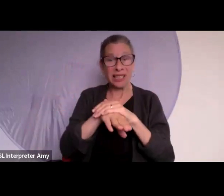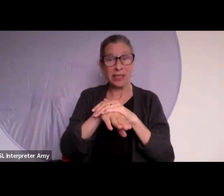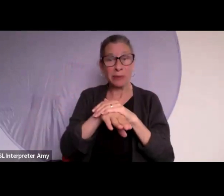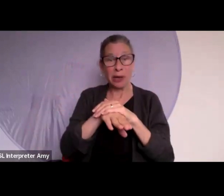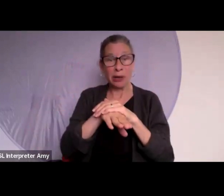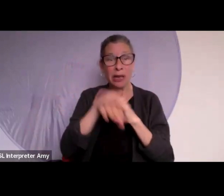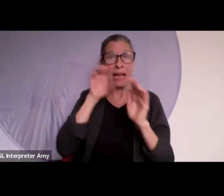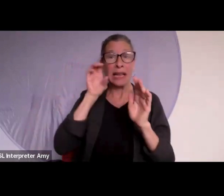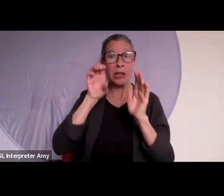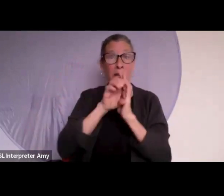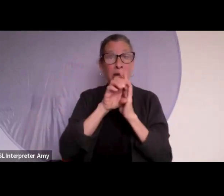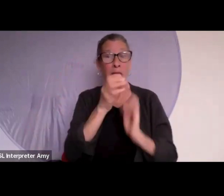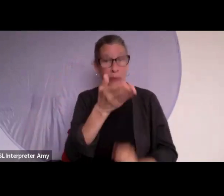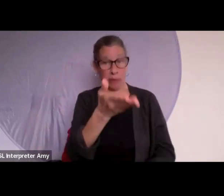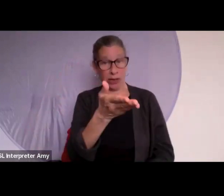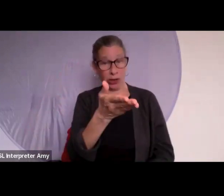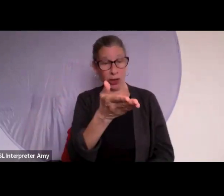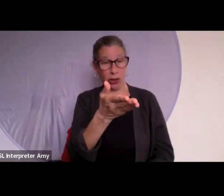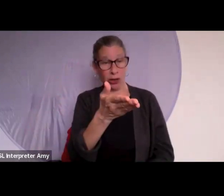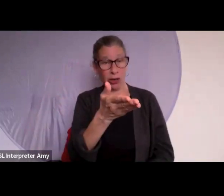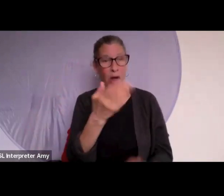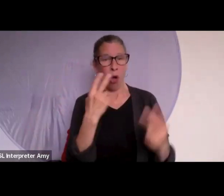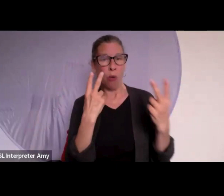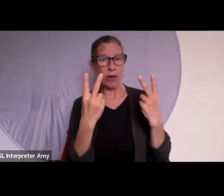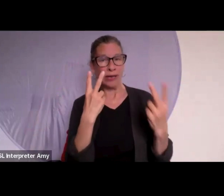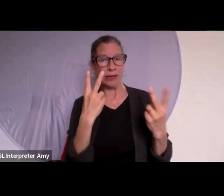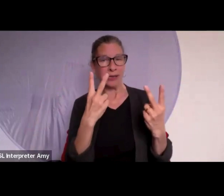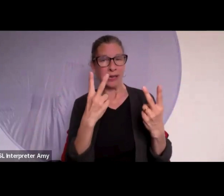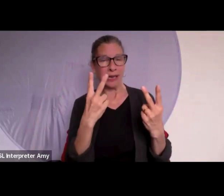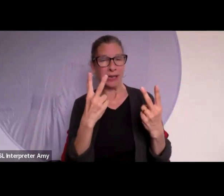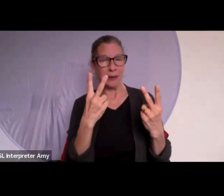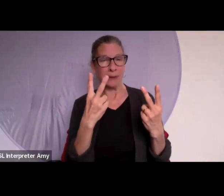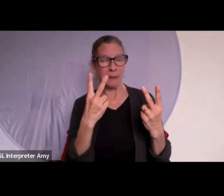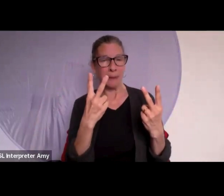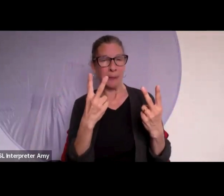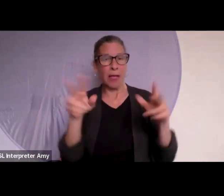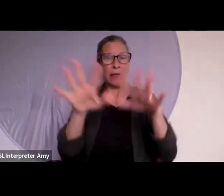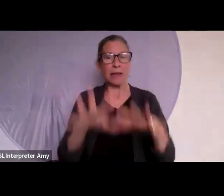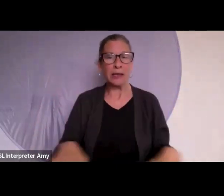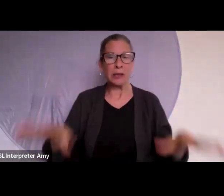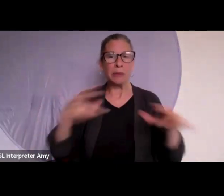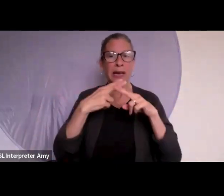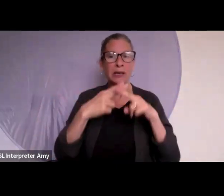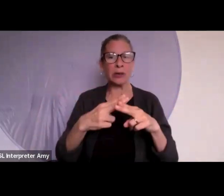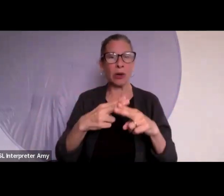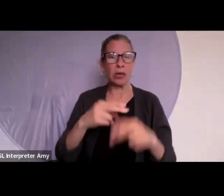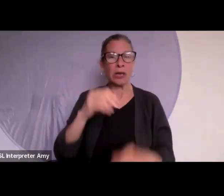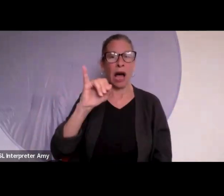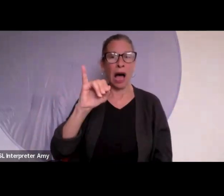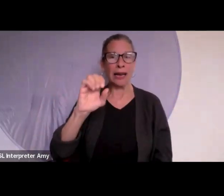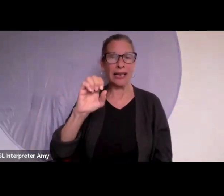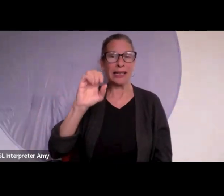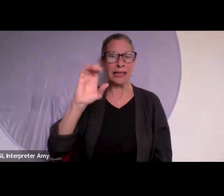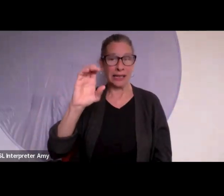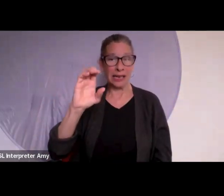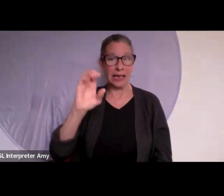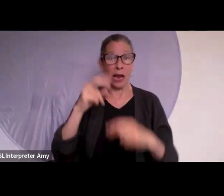on the screen right now. We're seeing the space called the IEC building, where we did our opening night last